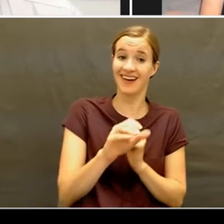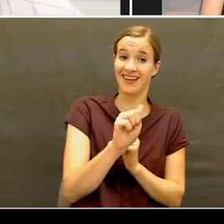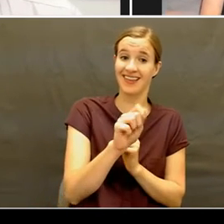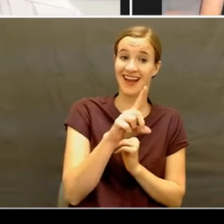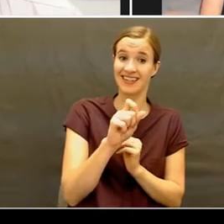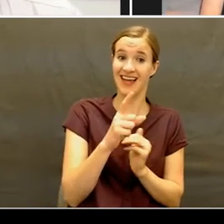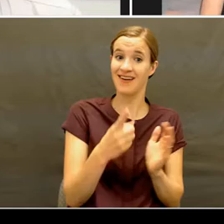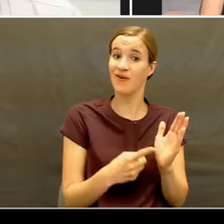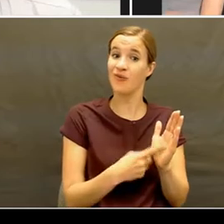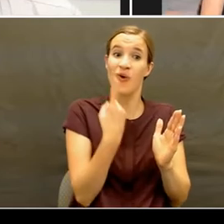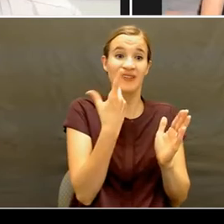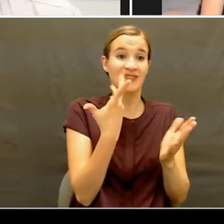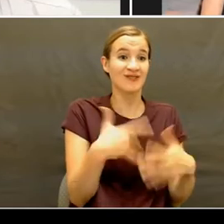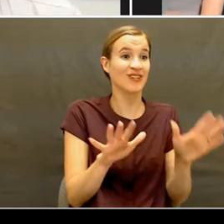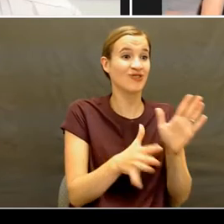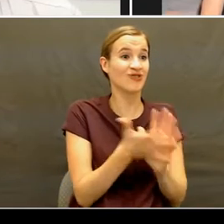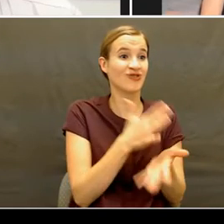to breathe more into it.